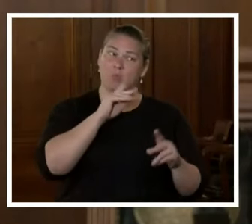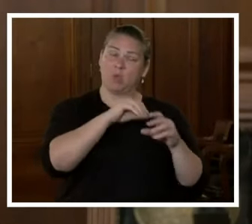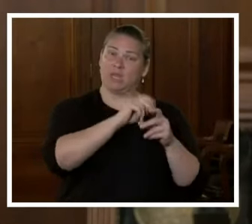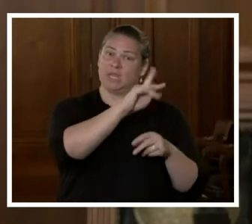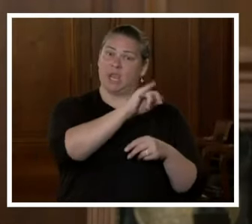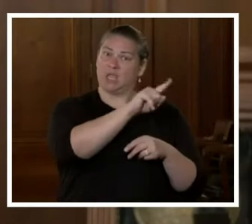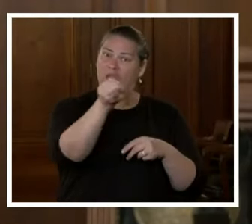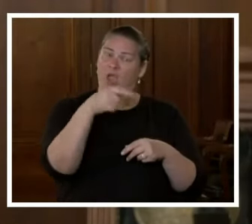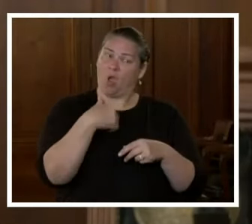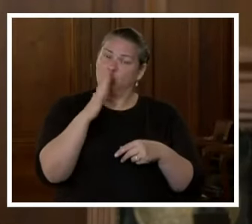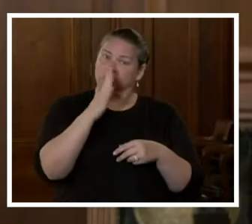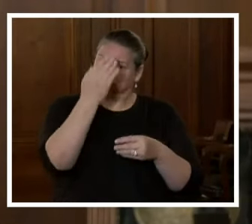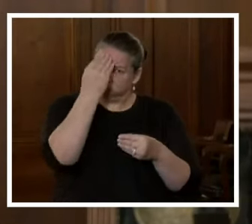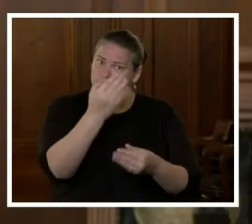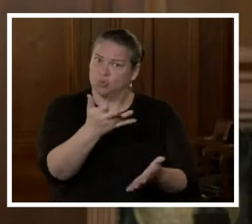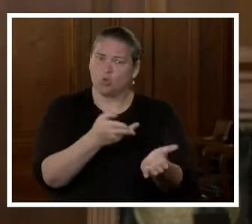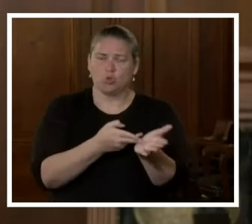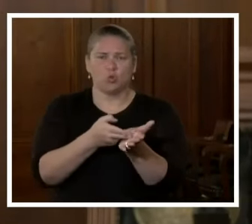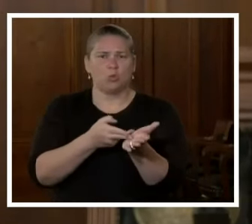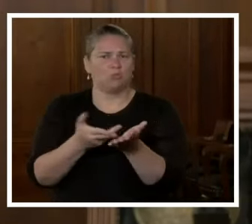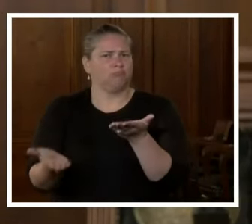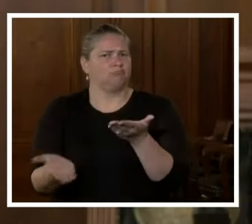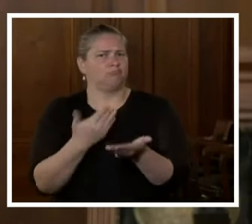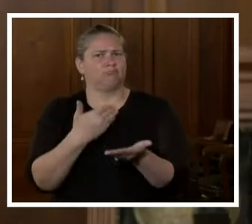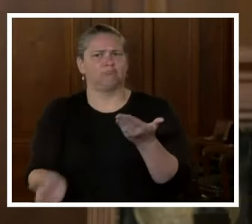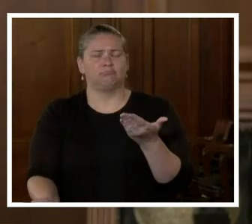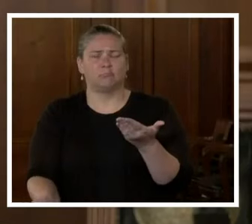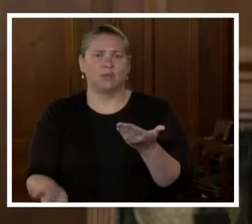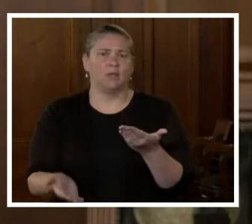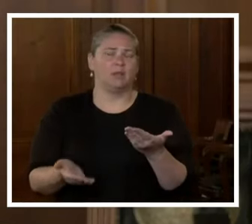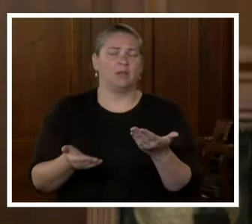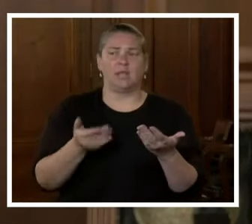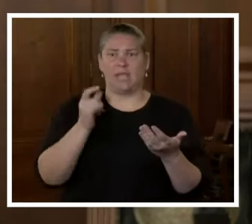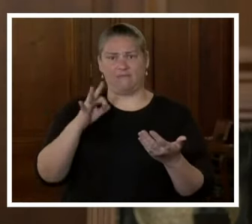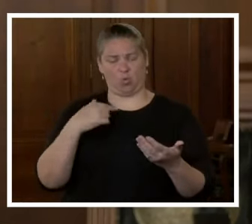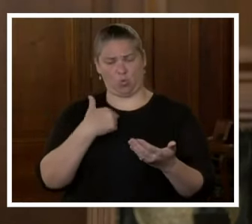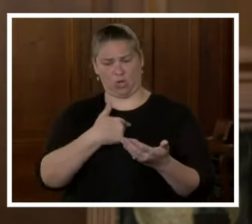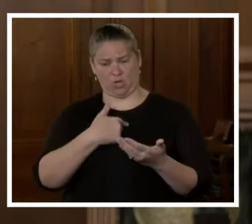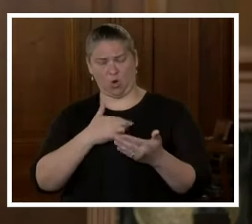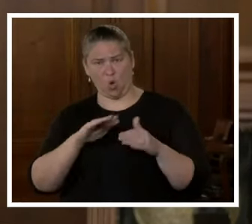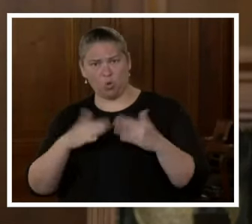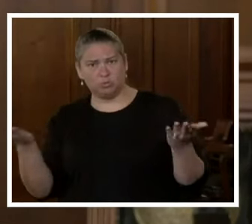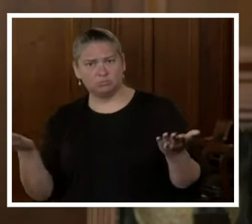WE HAVE BEEN WORKING WITH LEADERSHIP FROM THE HOUSE AND THE SENATE, AND I CAN ANNOUNCE